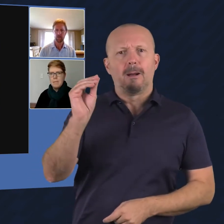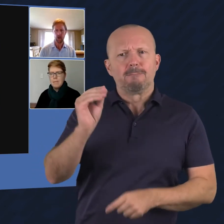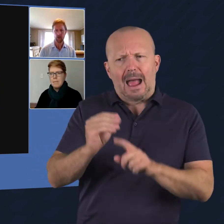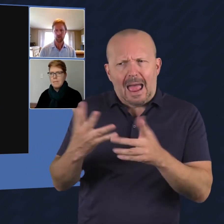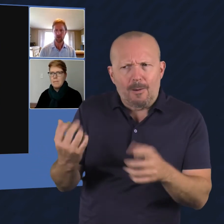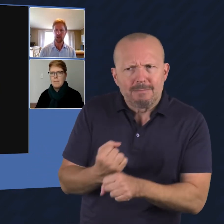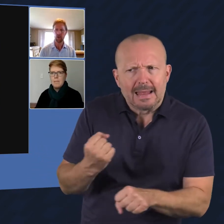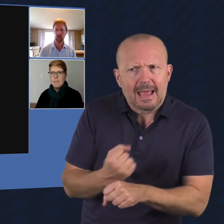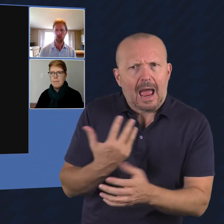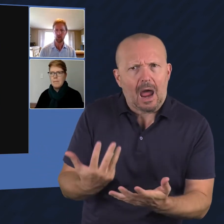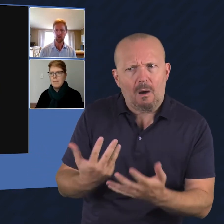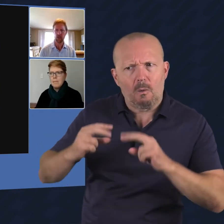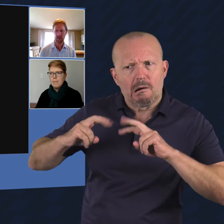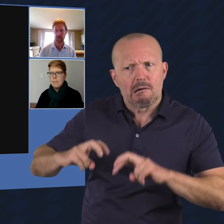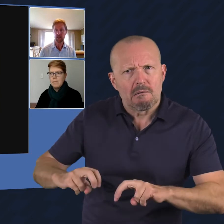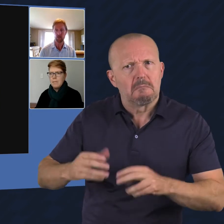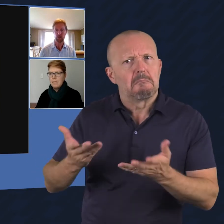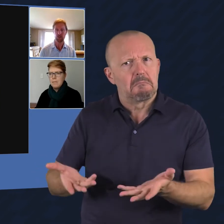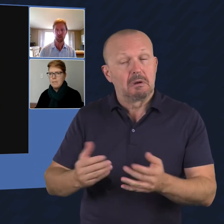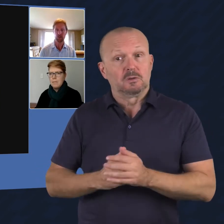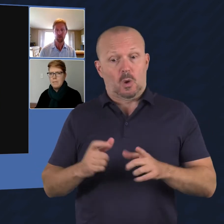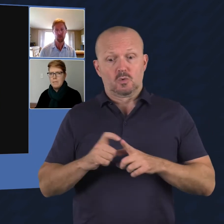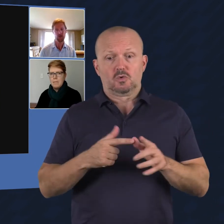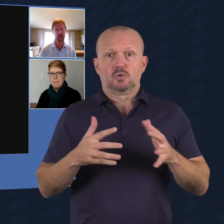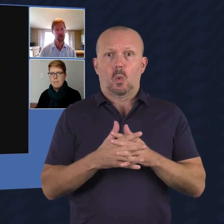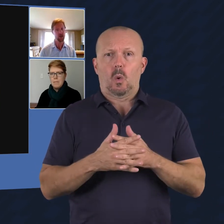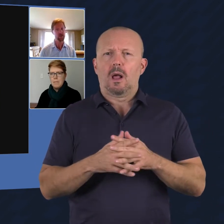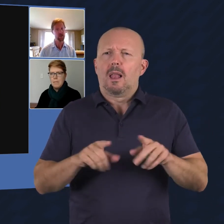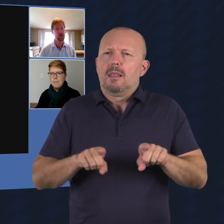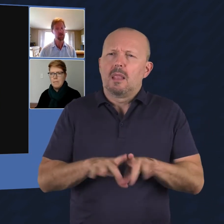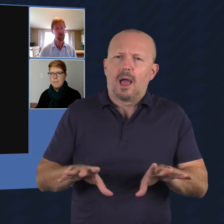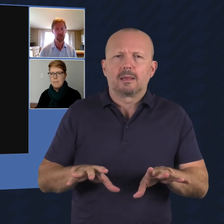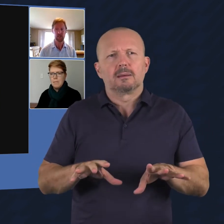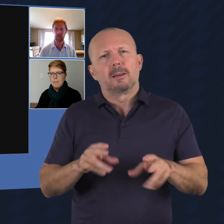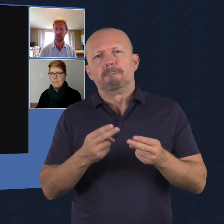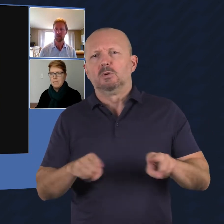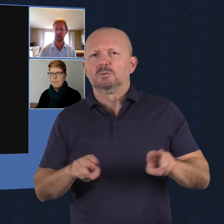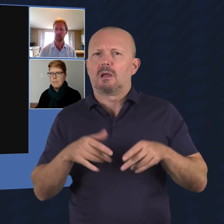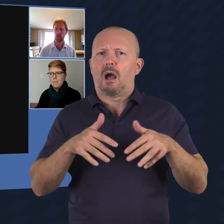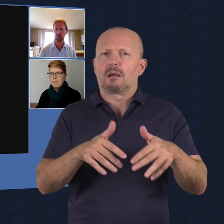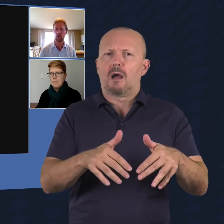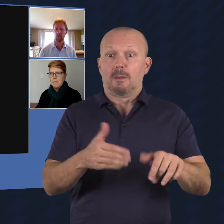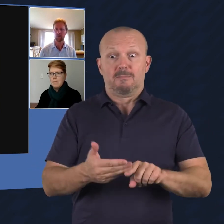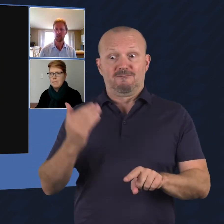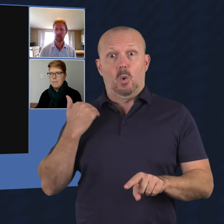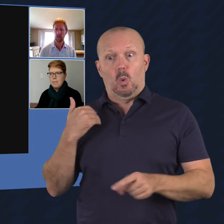The files generated by DAWs are the digital equivalent of music archives that previously collected in analogue form.